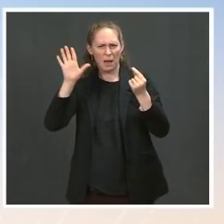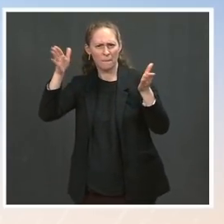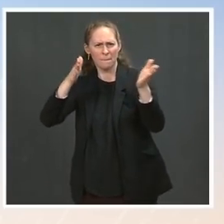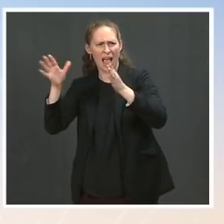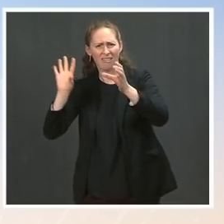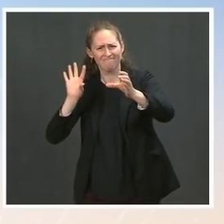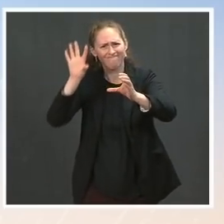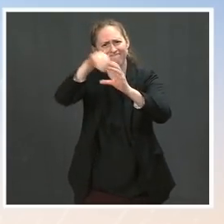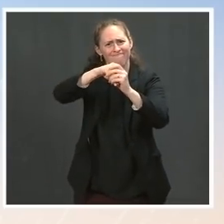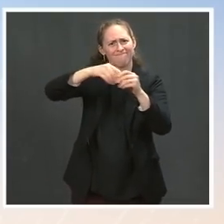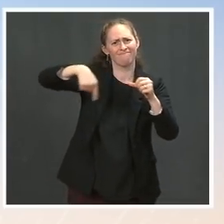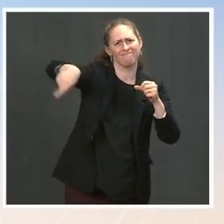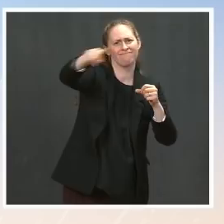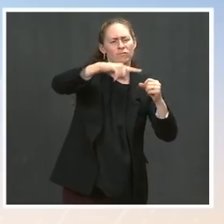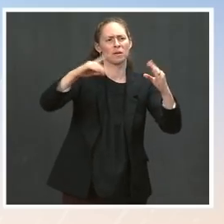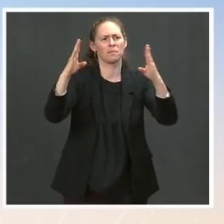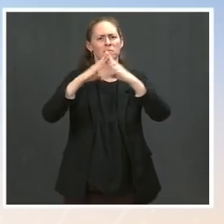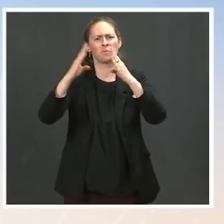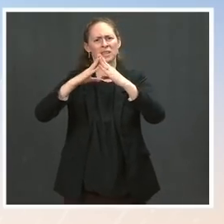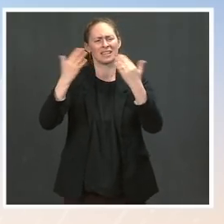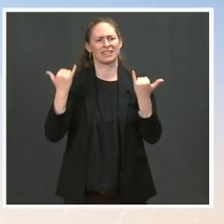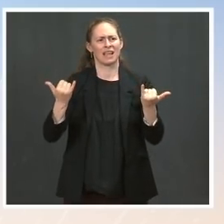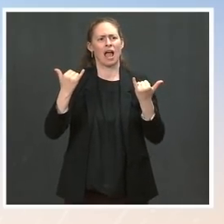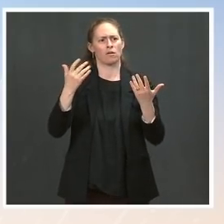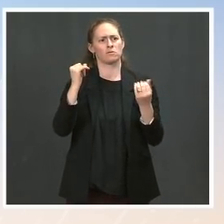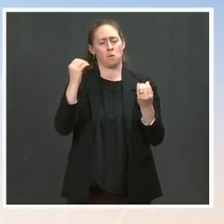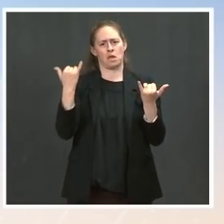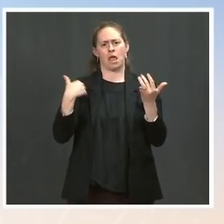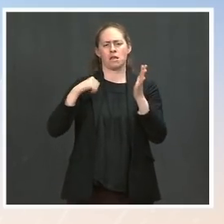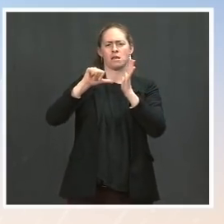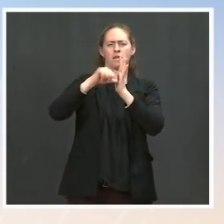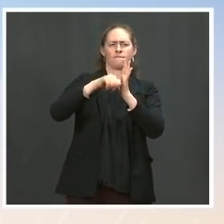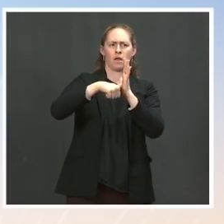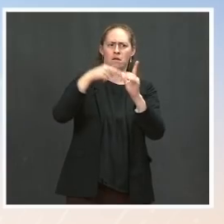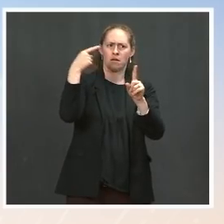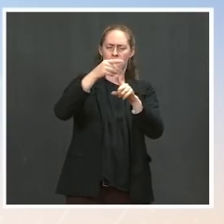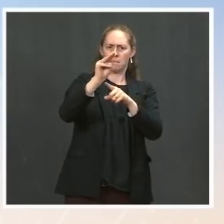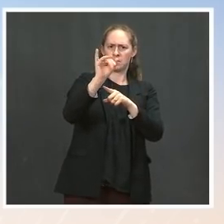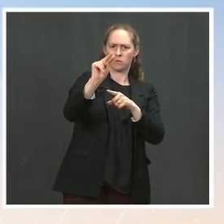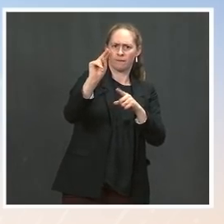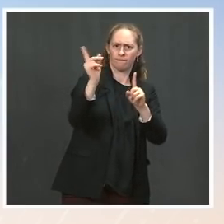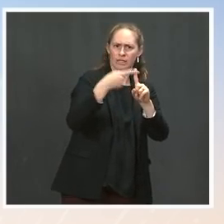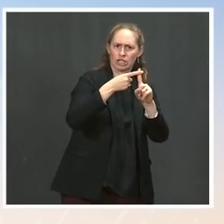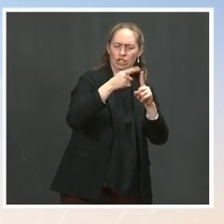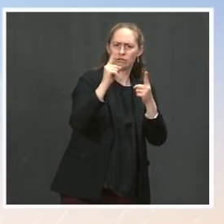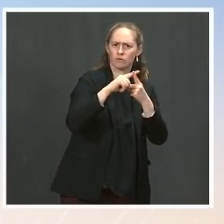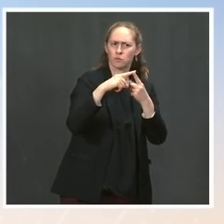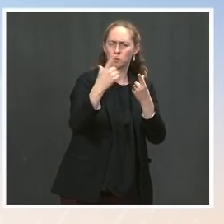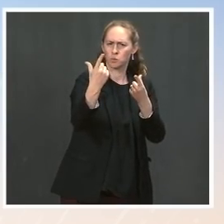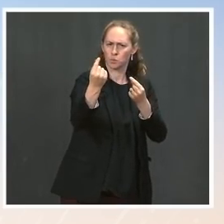So, first, on Minnesota -- and if you could address the police commission not going forward. Ms. Psaki: Sure. Sure. And just check me if I don't get to all of your questions; I will try to do my best.